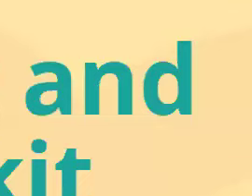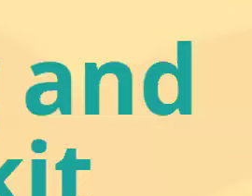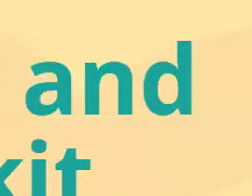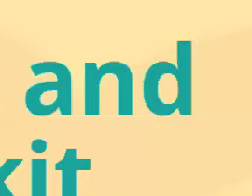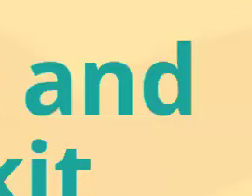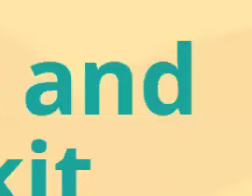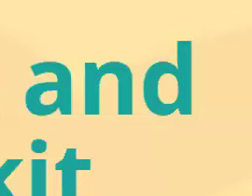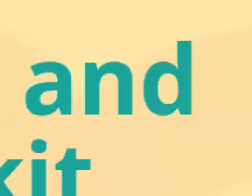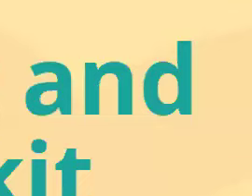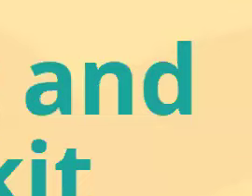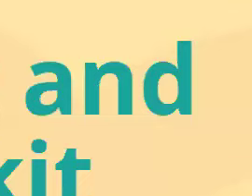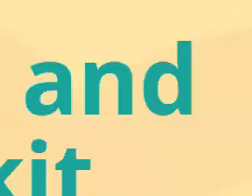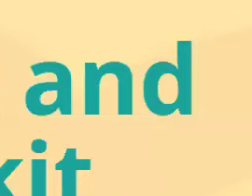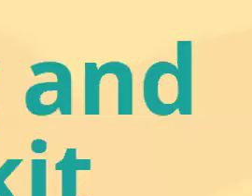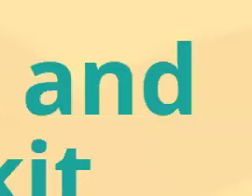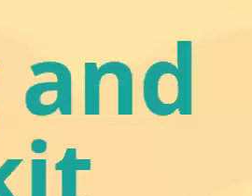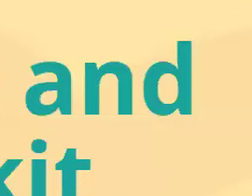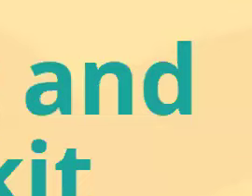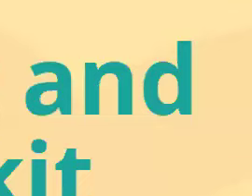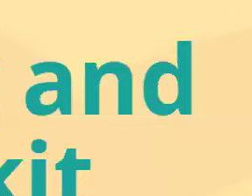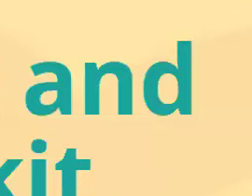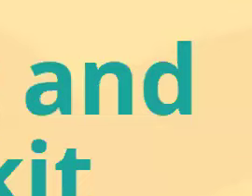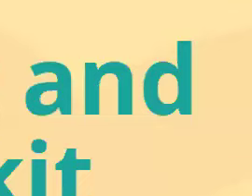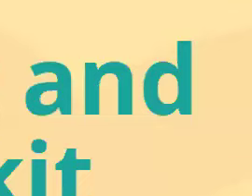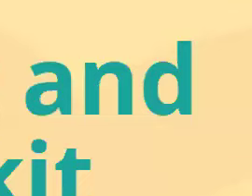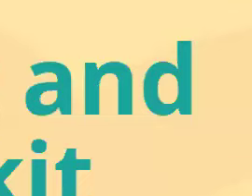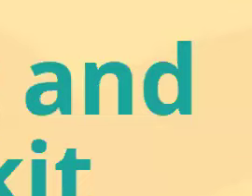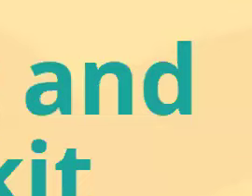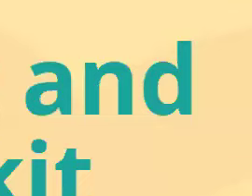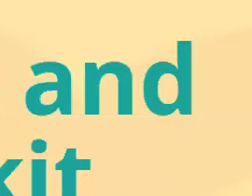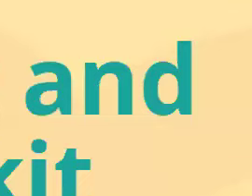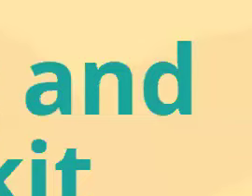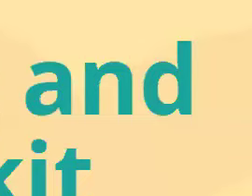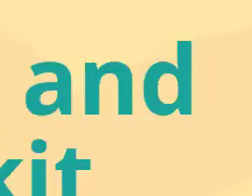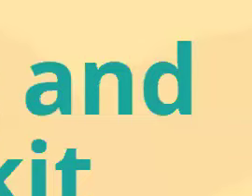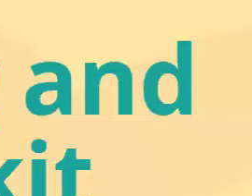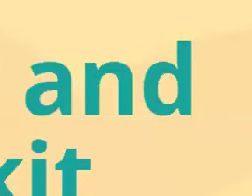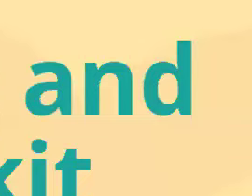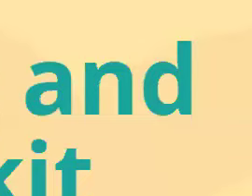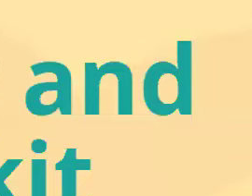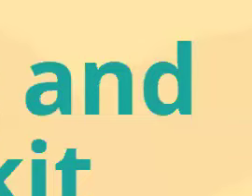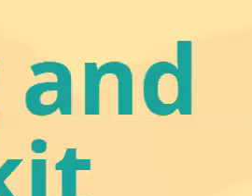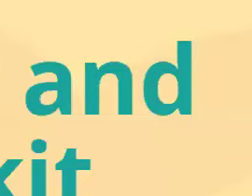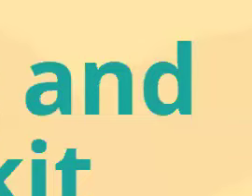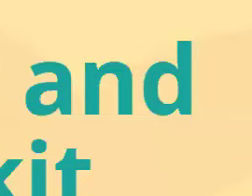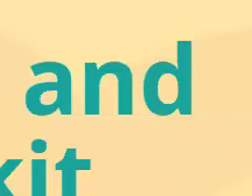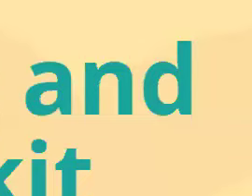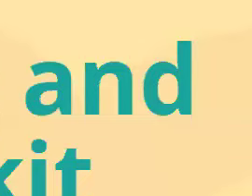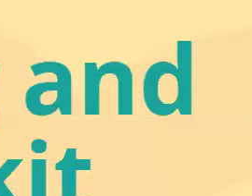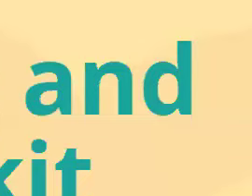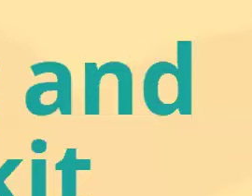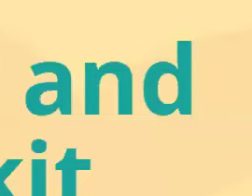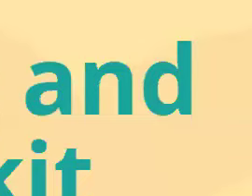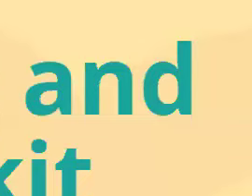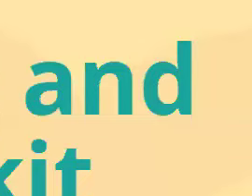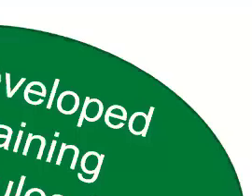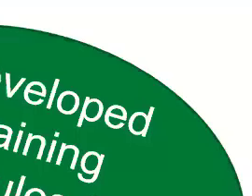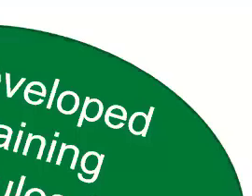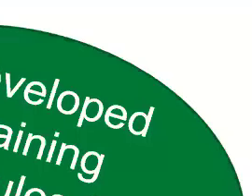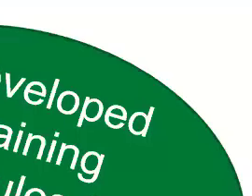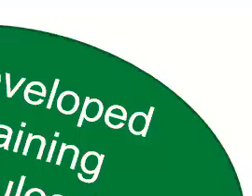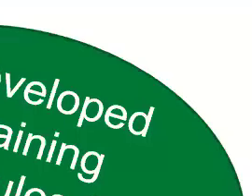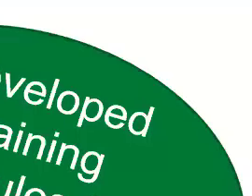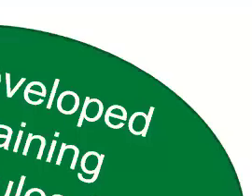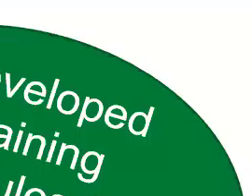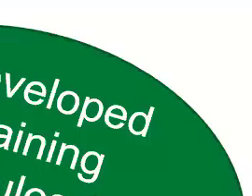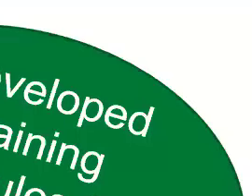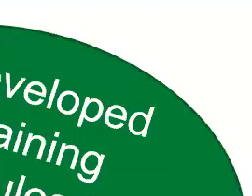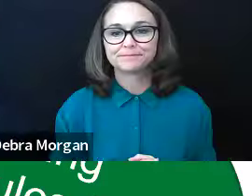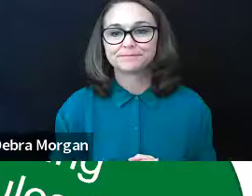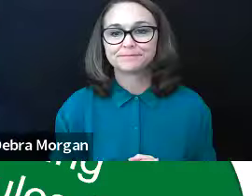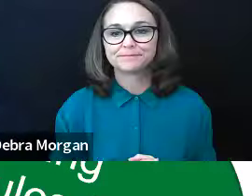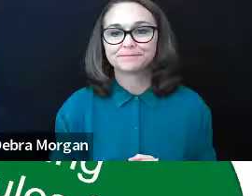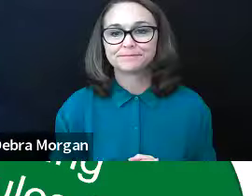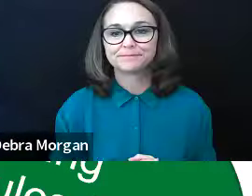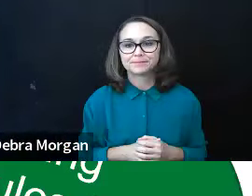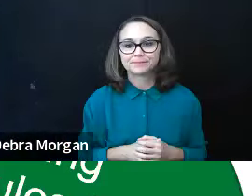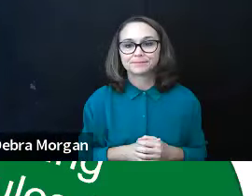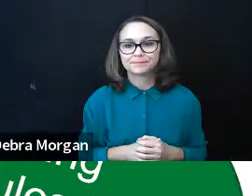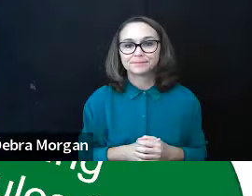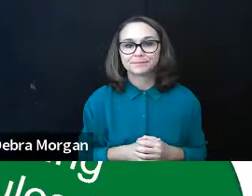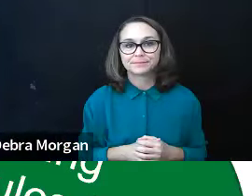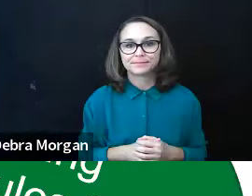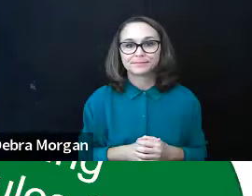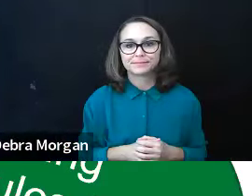can access it off our website, which we will have at the end of this presentation, next slide. So,